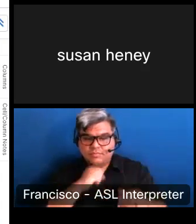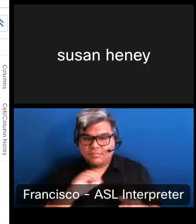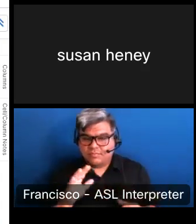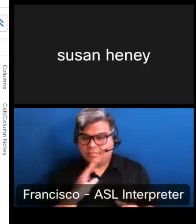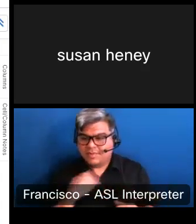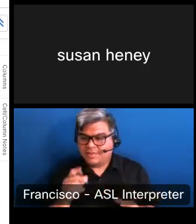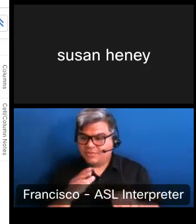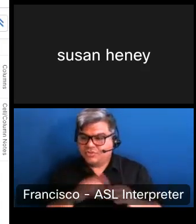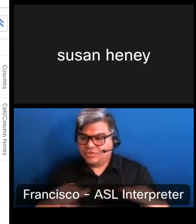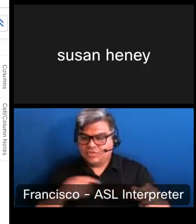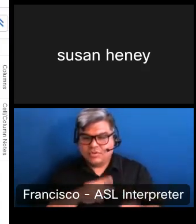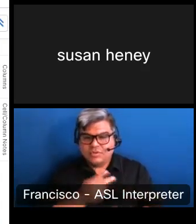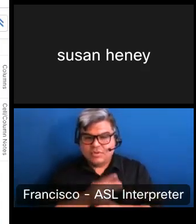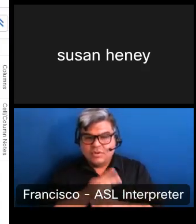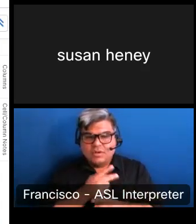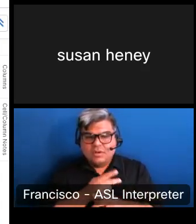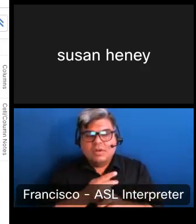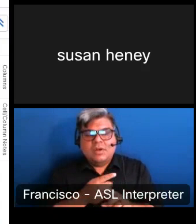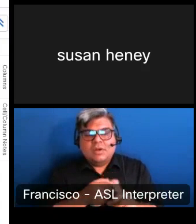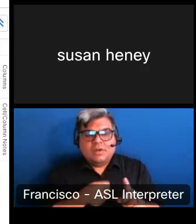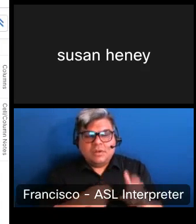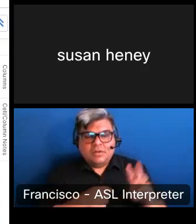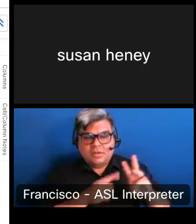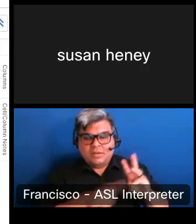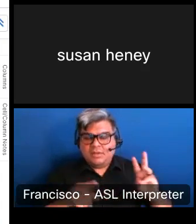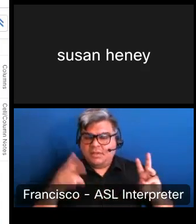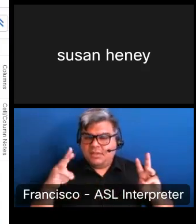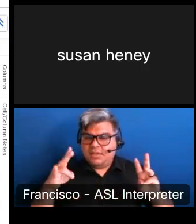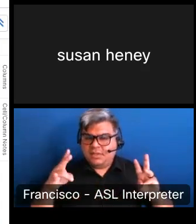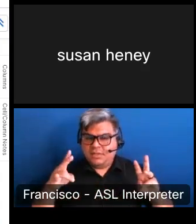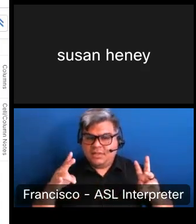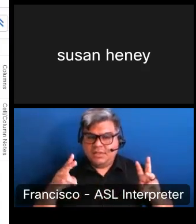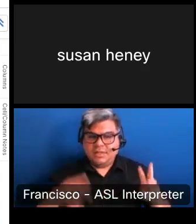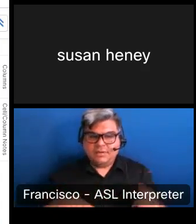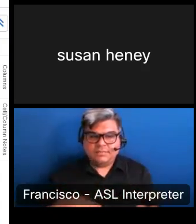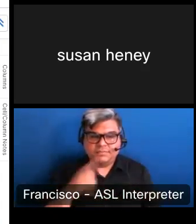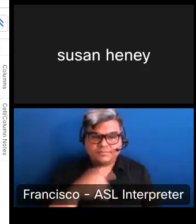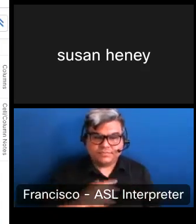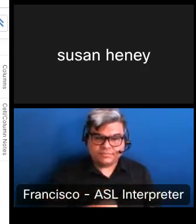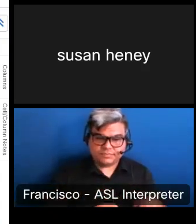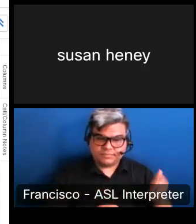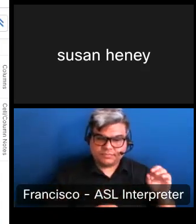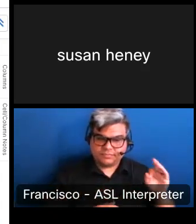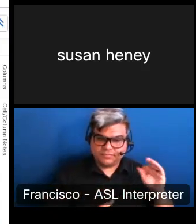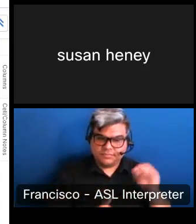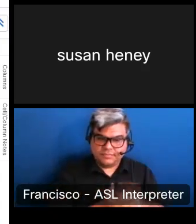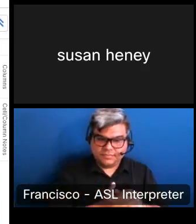from 6 to 17 years, for White single mothers, a little over 19,000, but for the Black or African